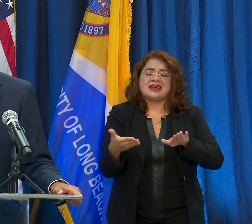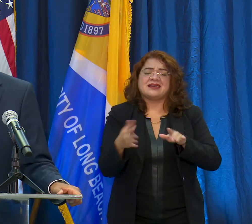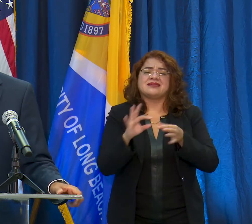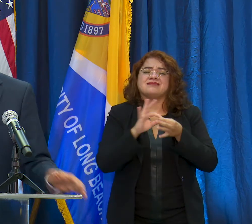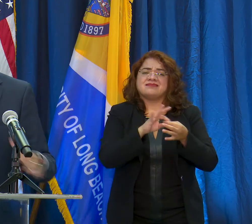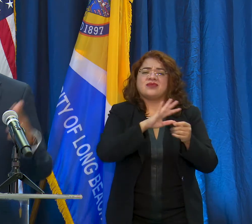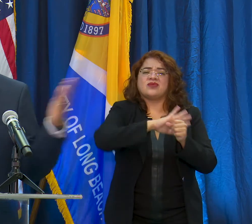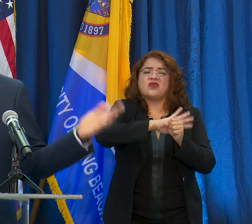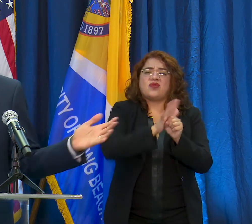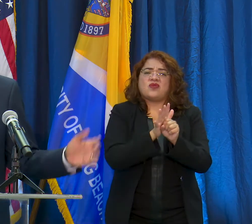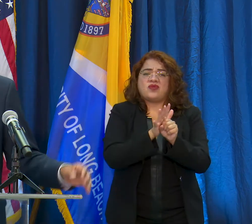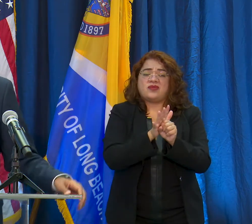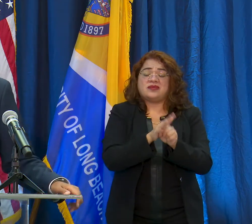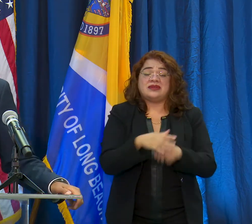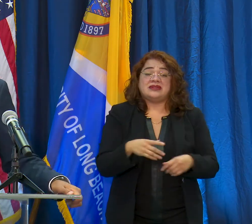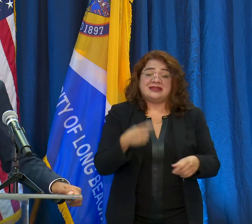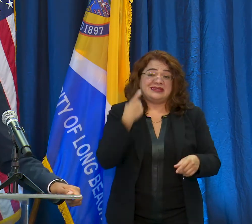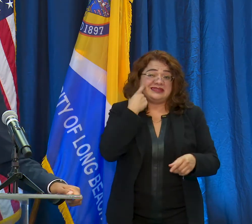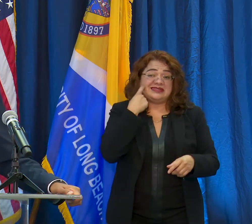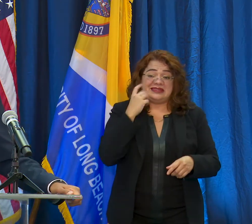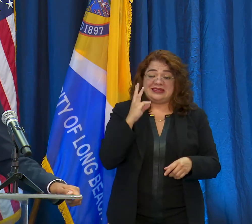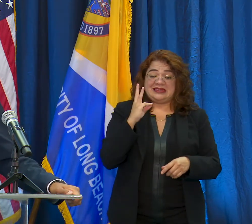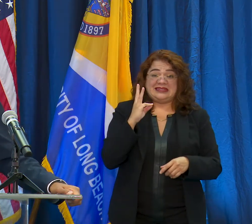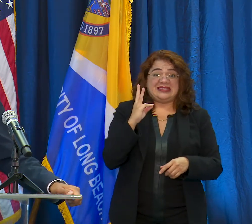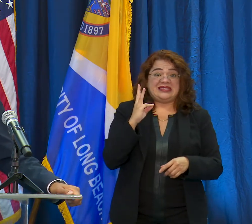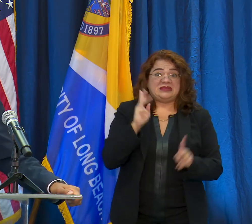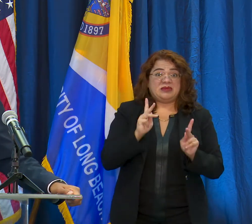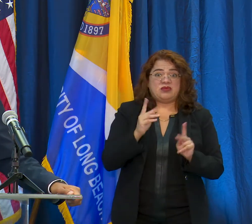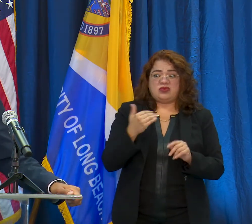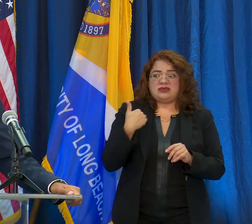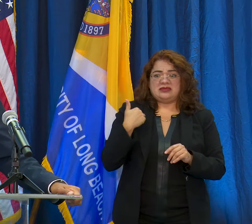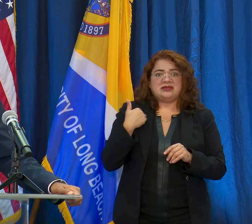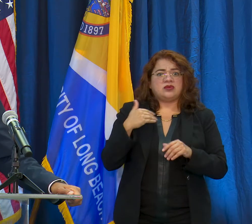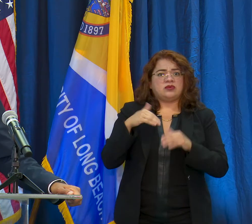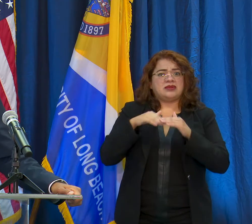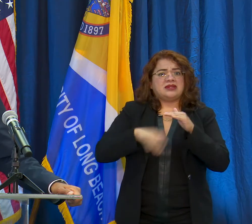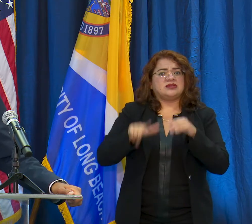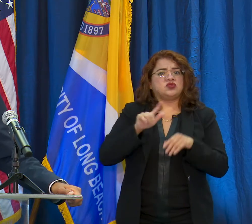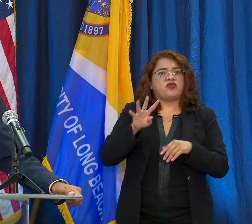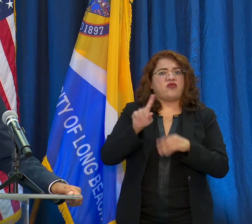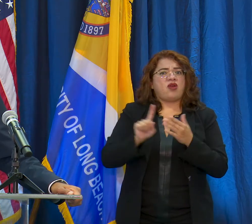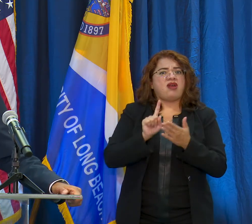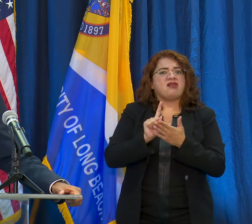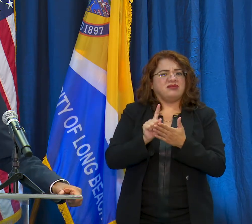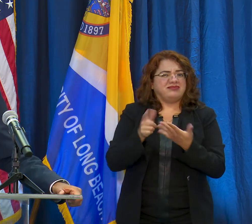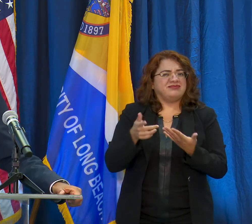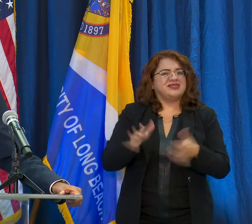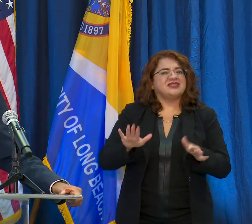In fact, just 6 over the last 24 hours. Every single one of those individuals